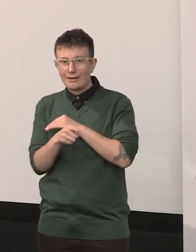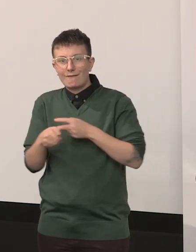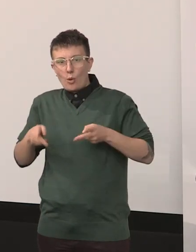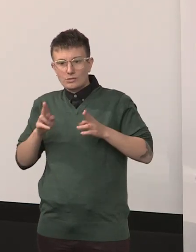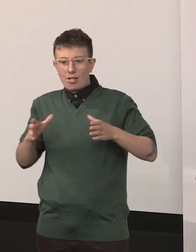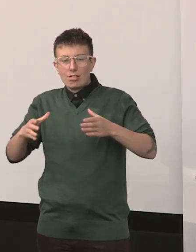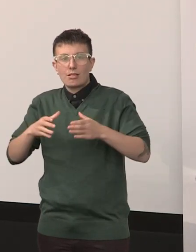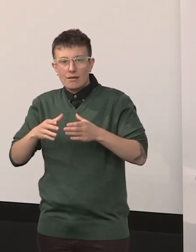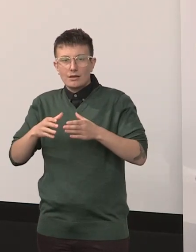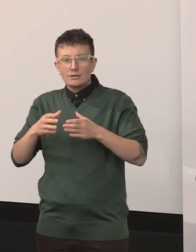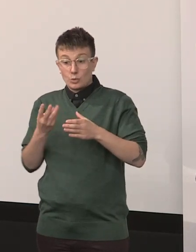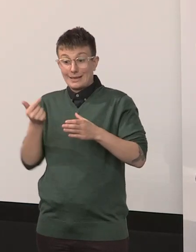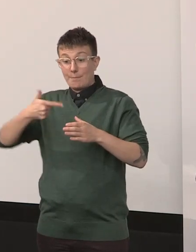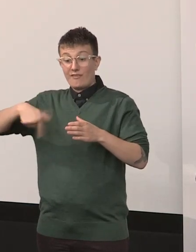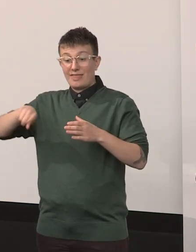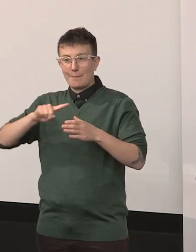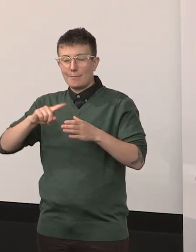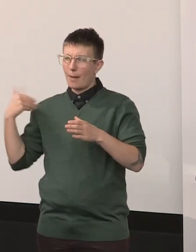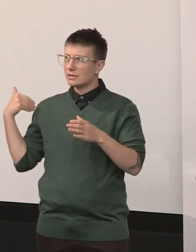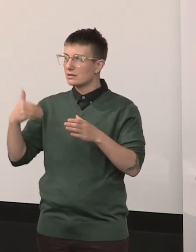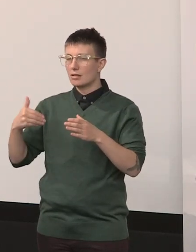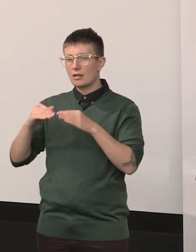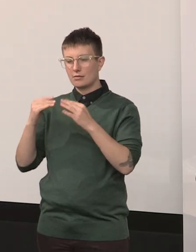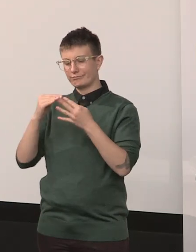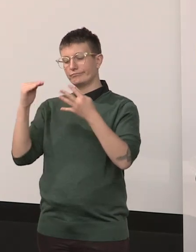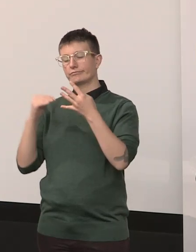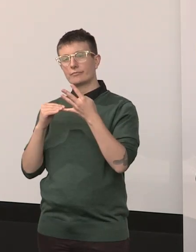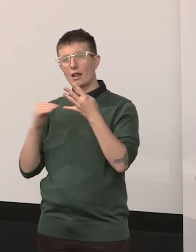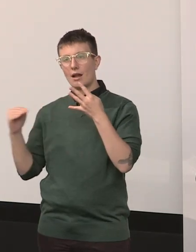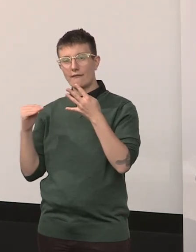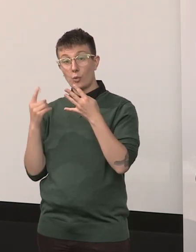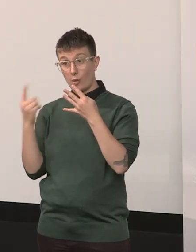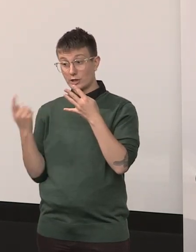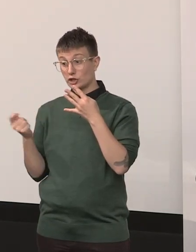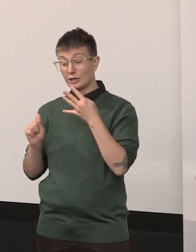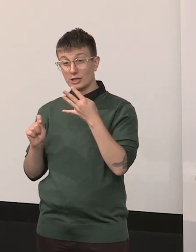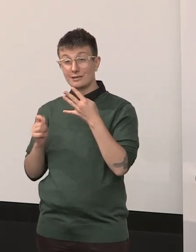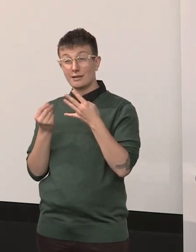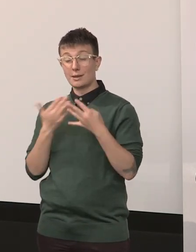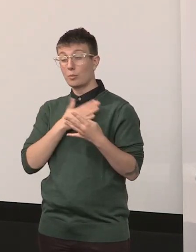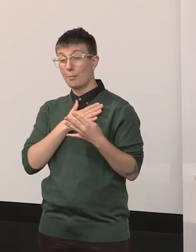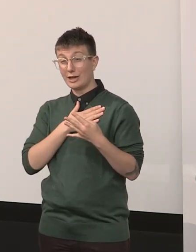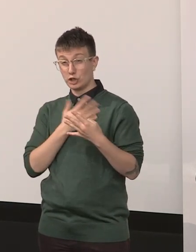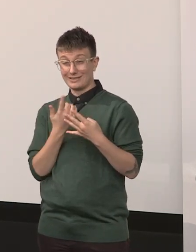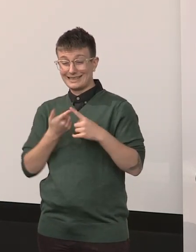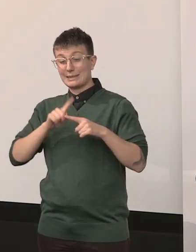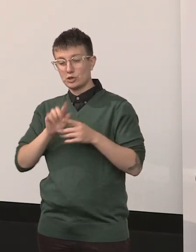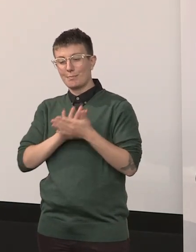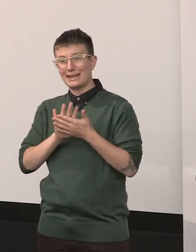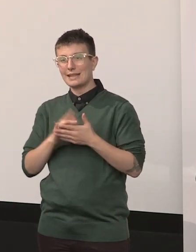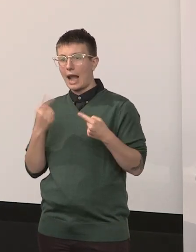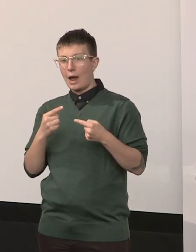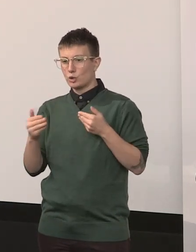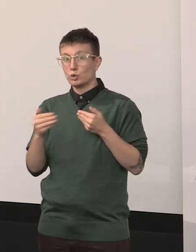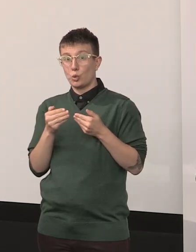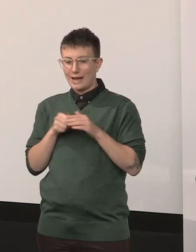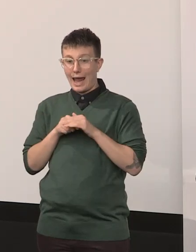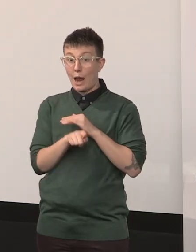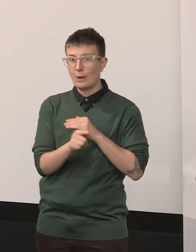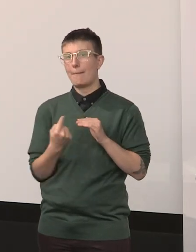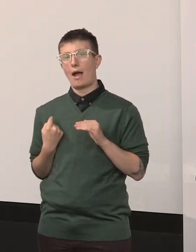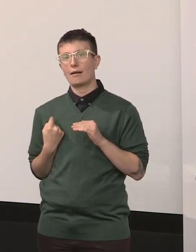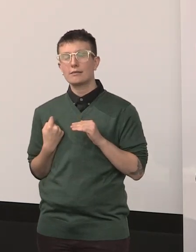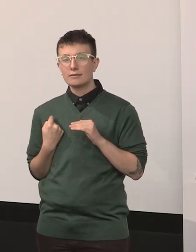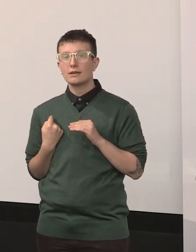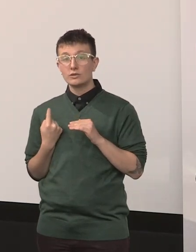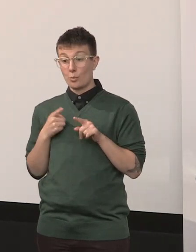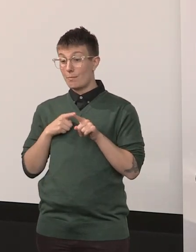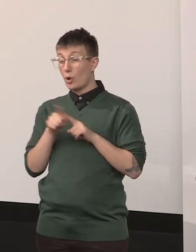It depends. So, the majority